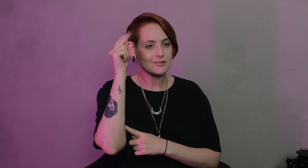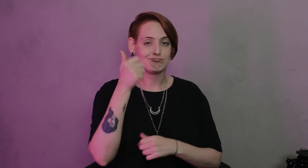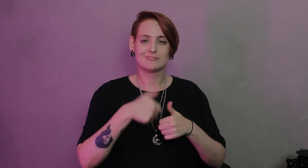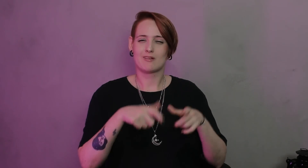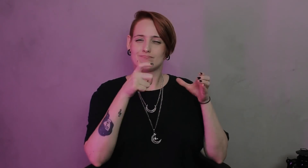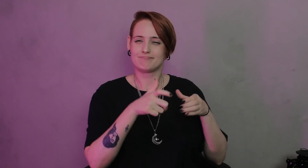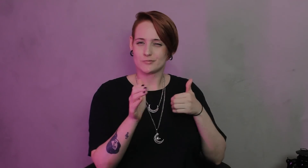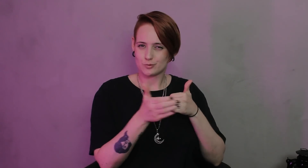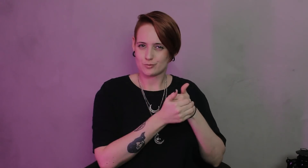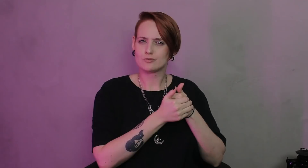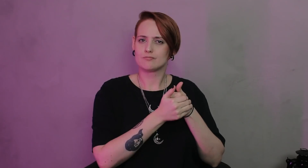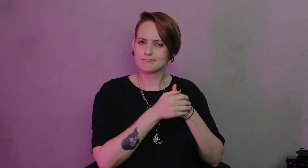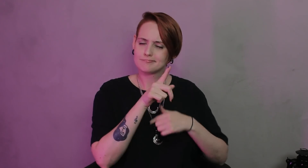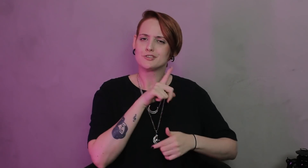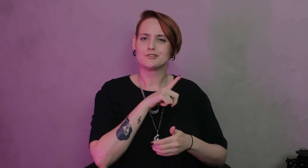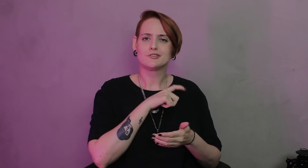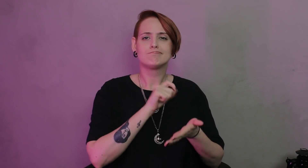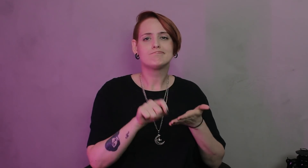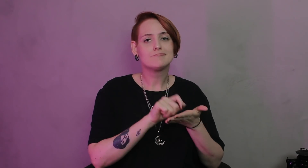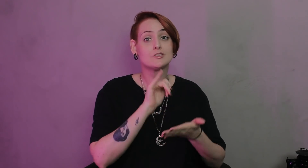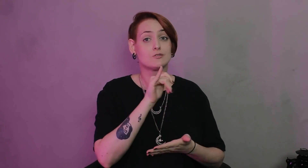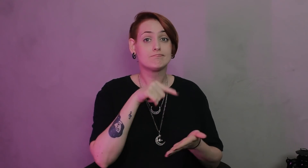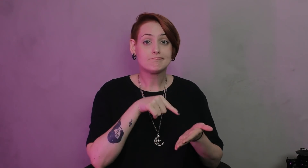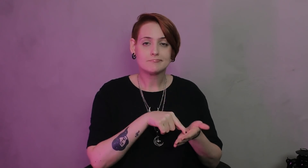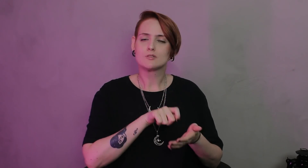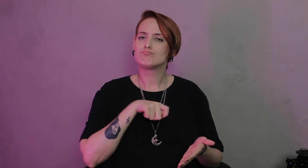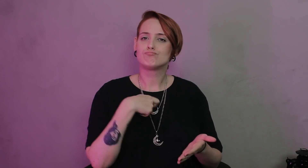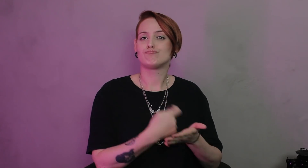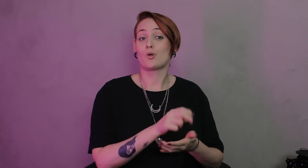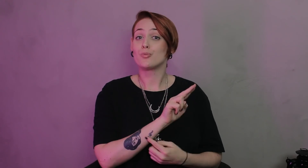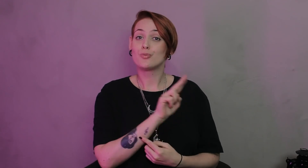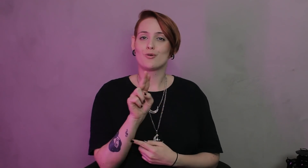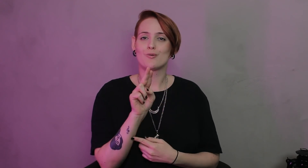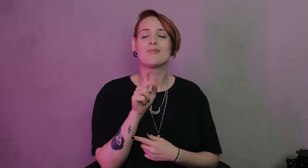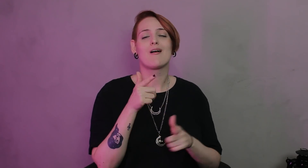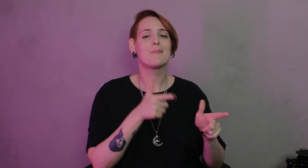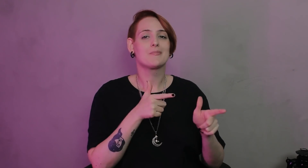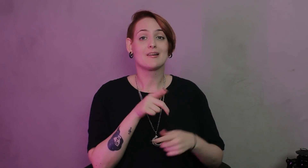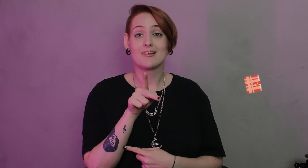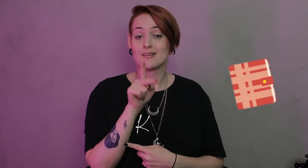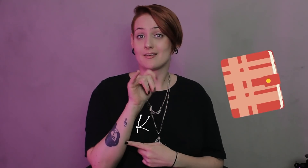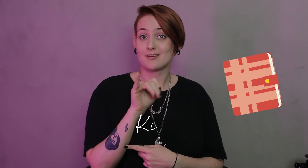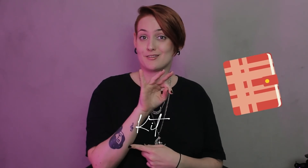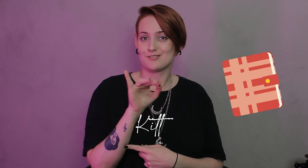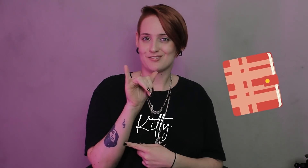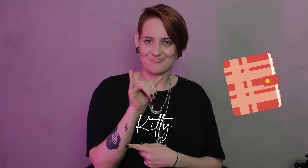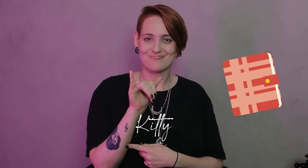While Anne was in hiding, she kept a diary, which she nicknamed Kitty,